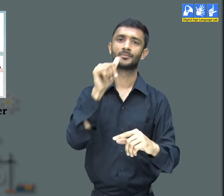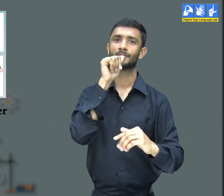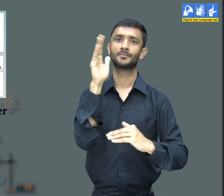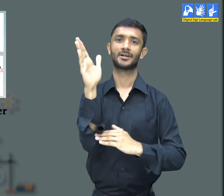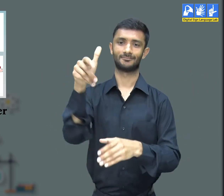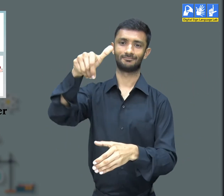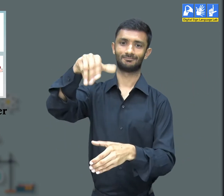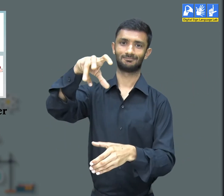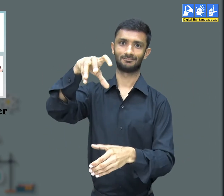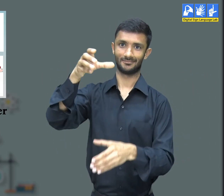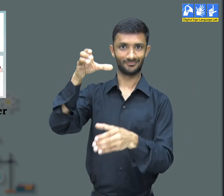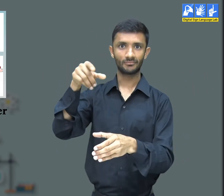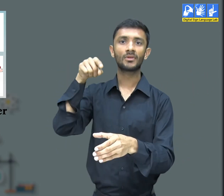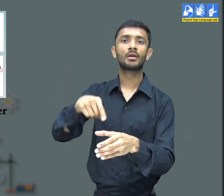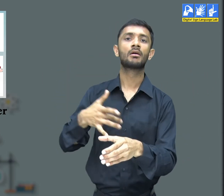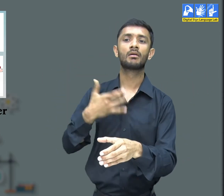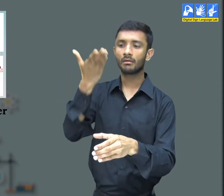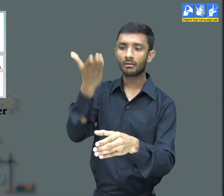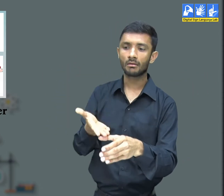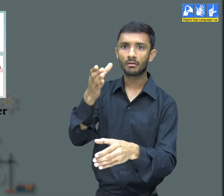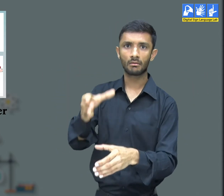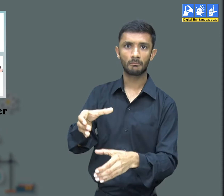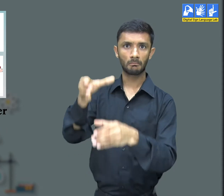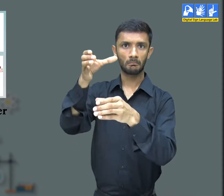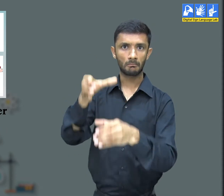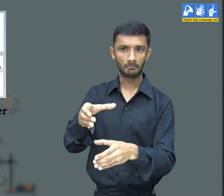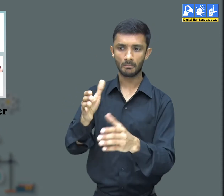For example, the observable properties of the water.